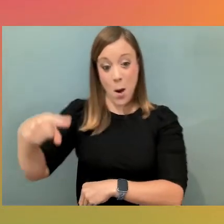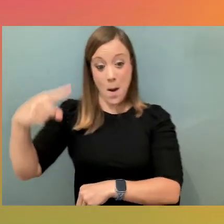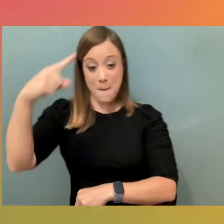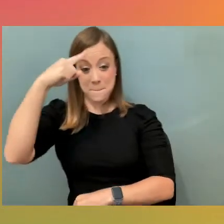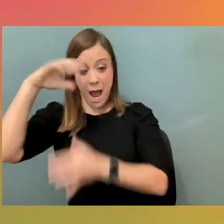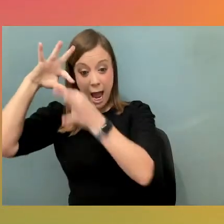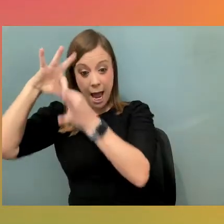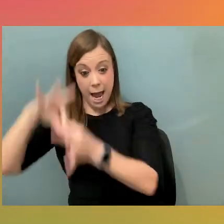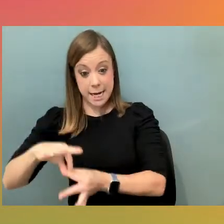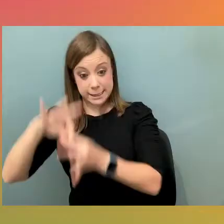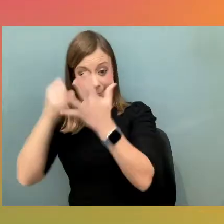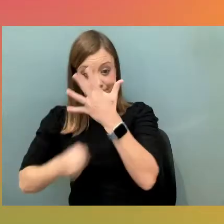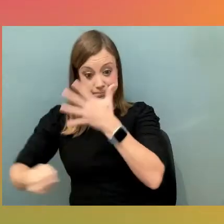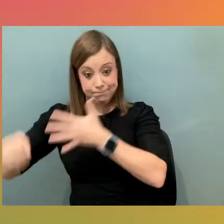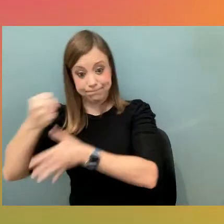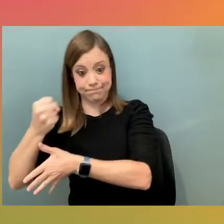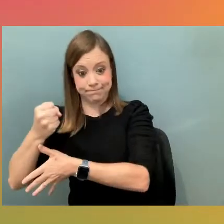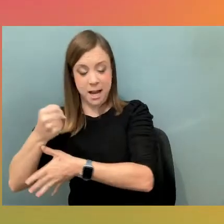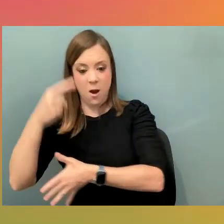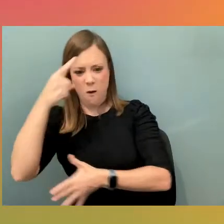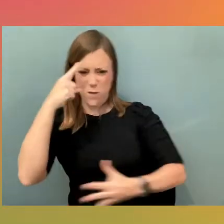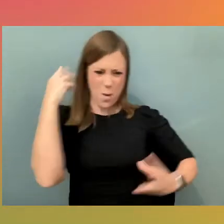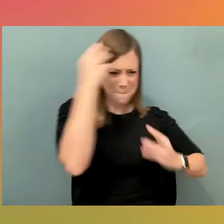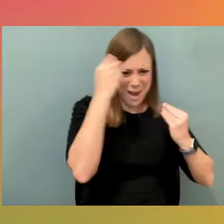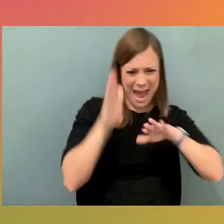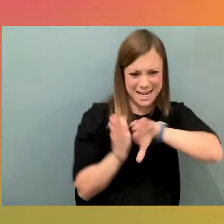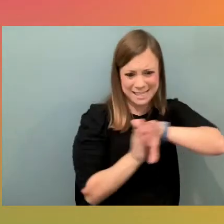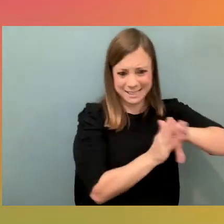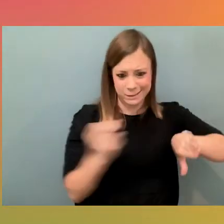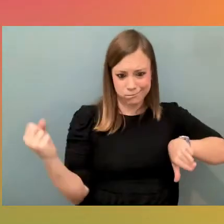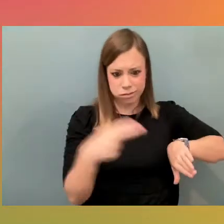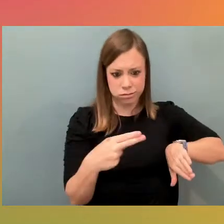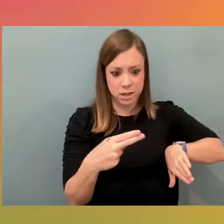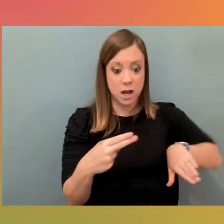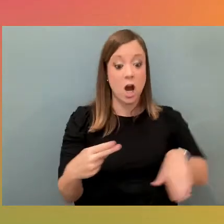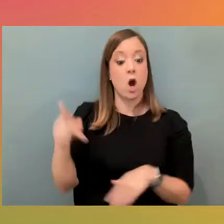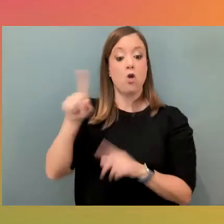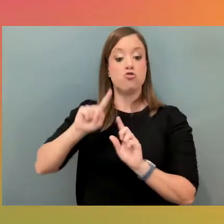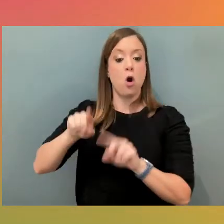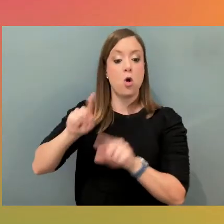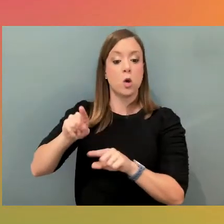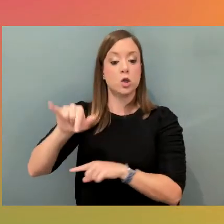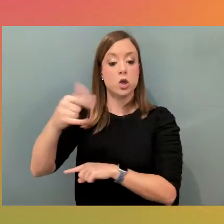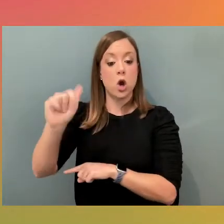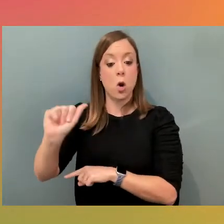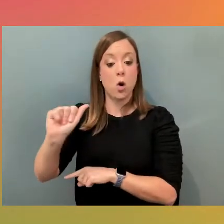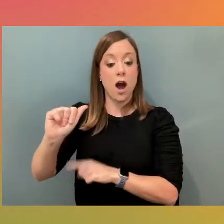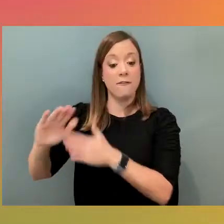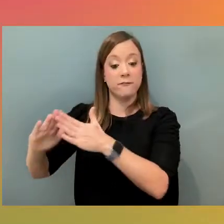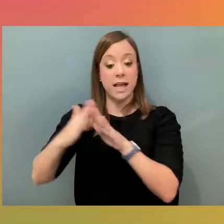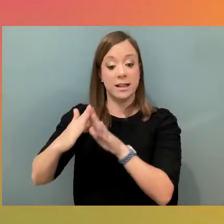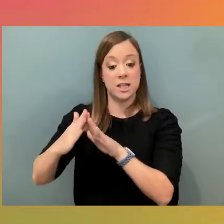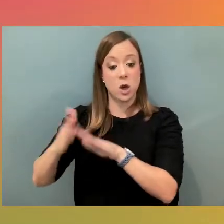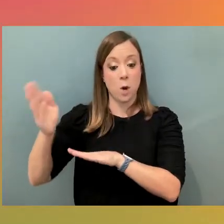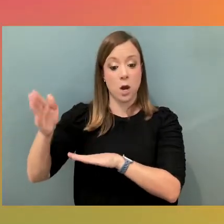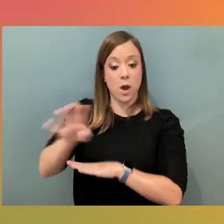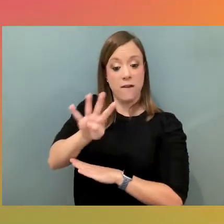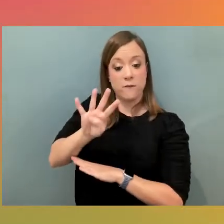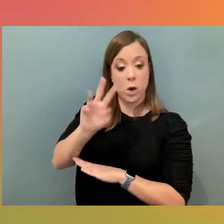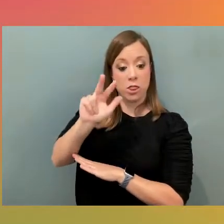SOLSTICE IN TIMES SQUARE MIND OVER MADNESS YOGA. VISIT SPONSOR TENTS BETWEEN 43rd AND 45th STREETS RIGHT